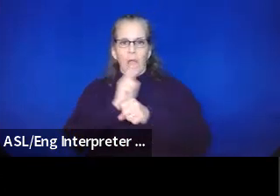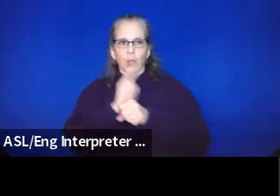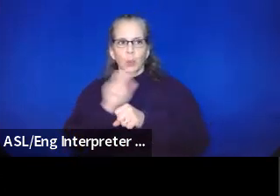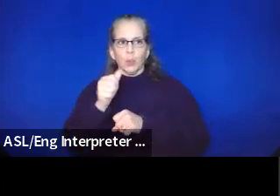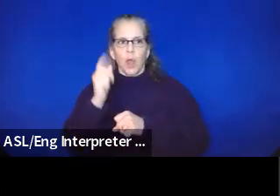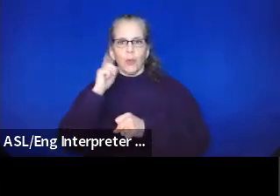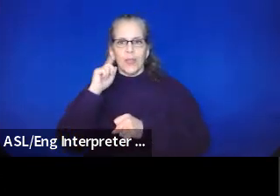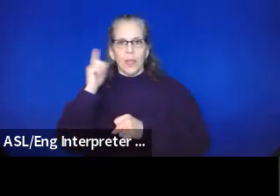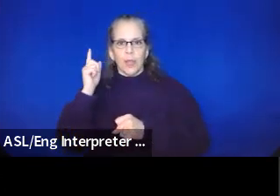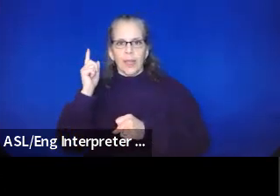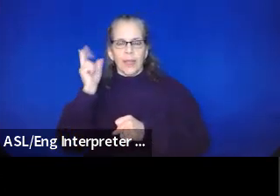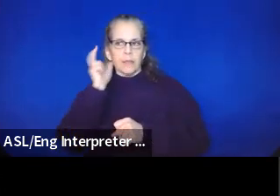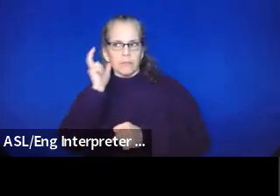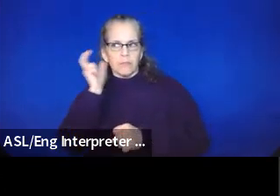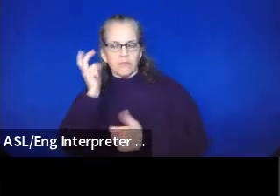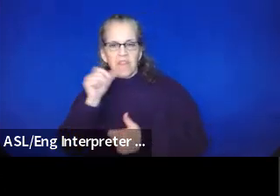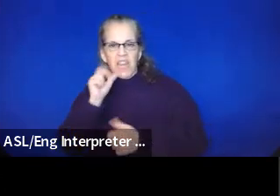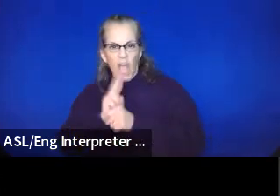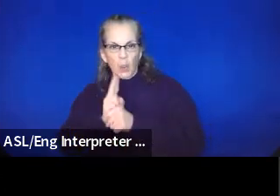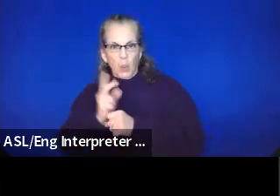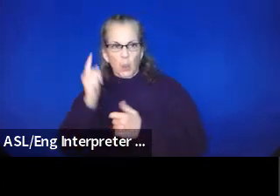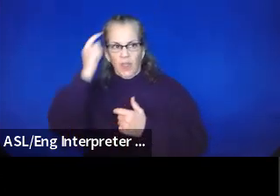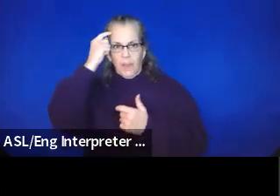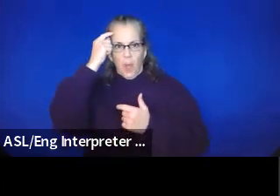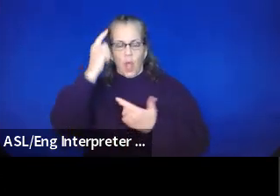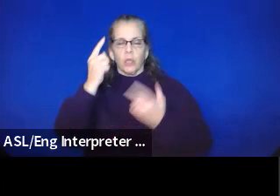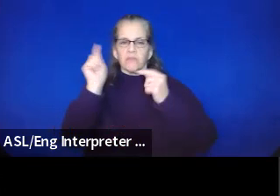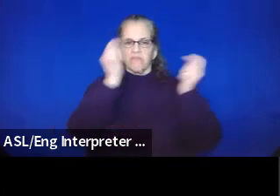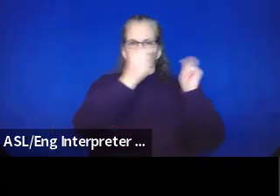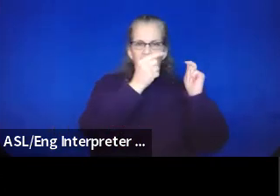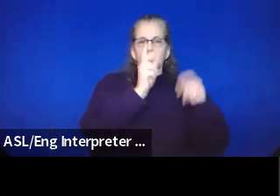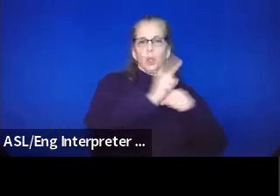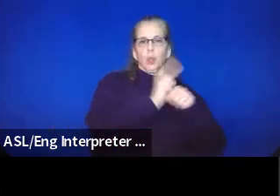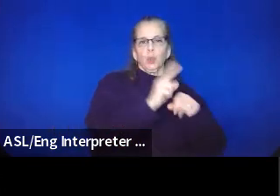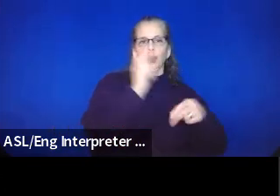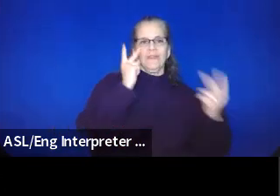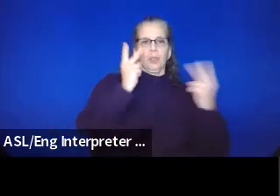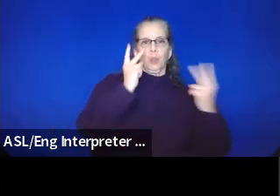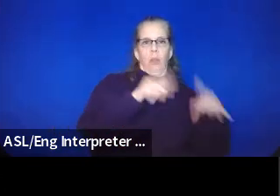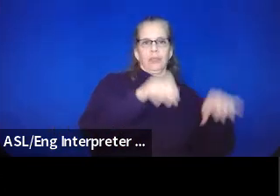And this can help or harm people's hearing. One of the key things is cognitive load. And